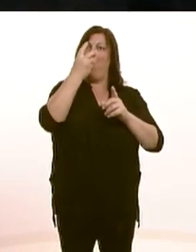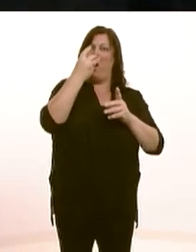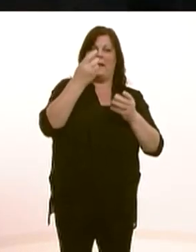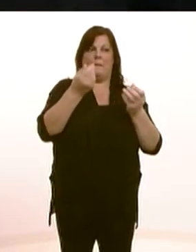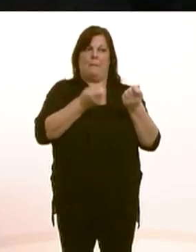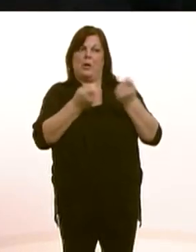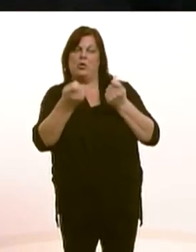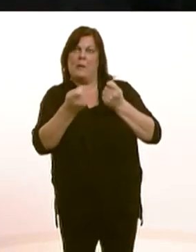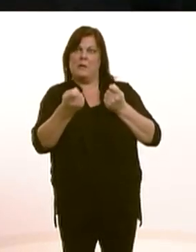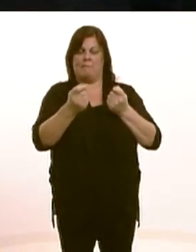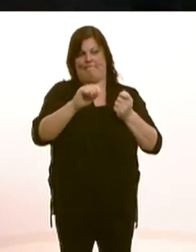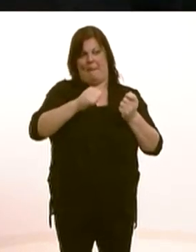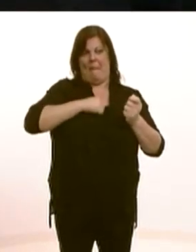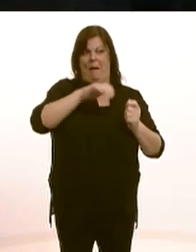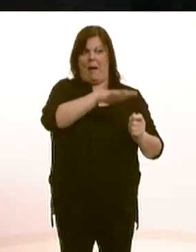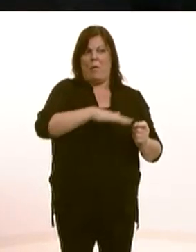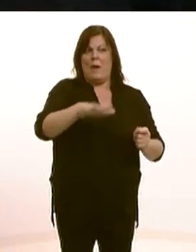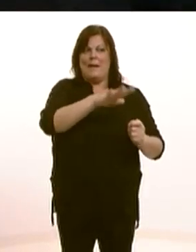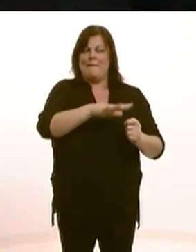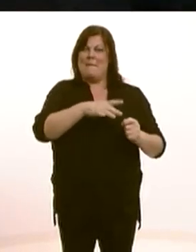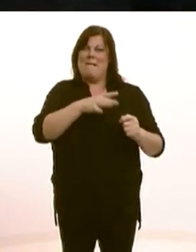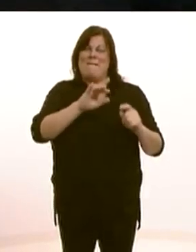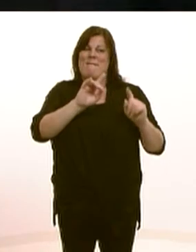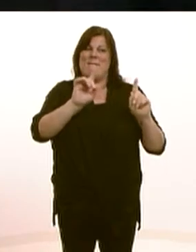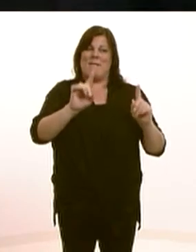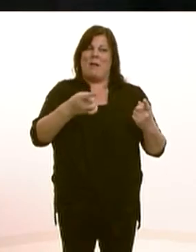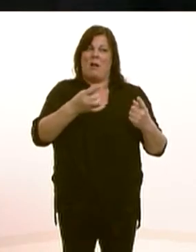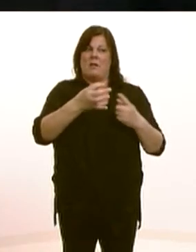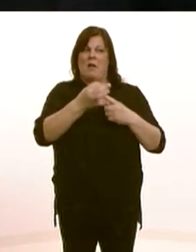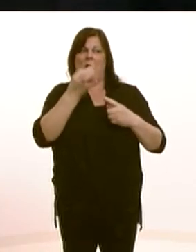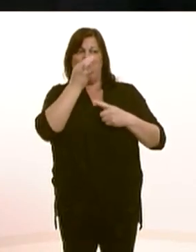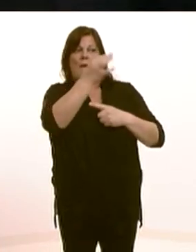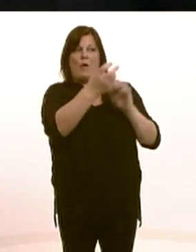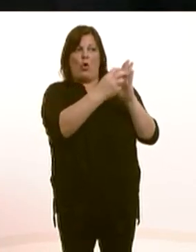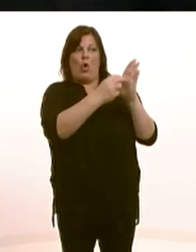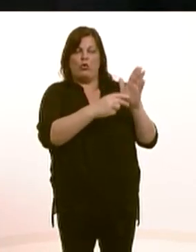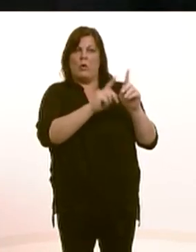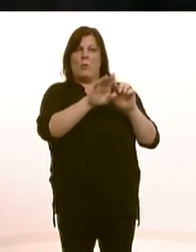for a waste management contract in Bridgend County Borough Council because it doesnít